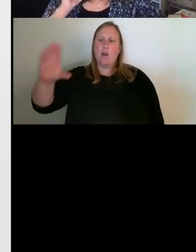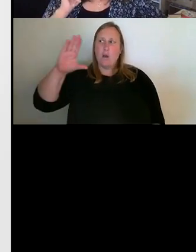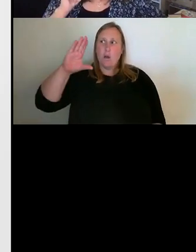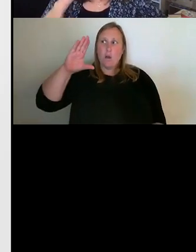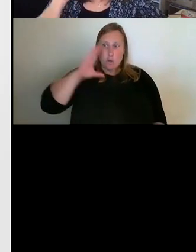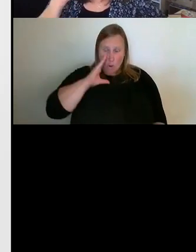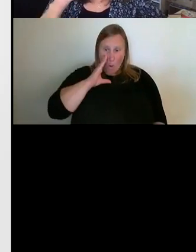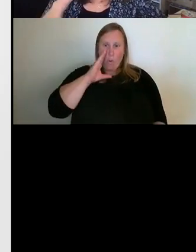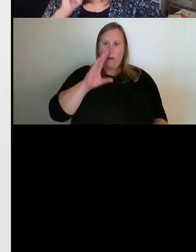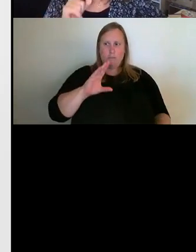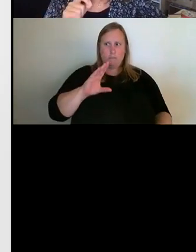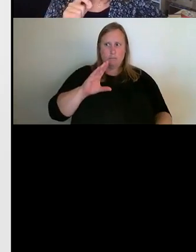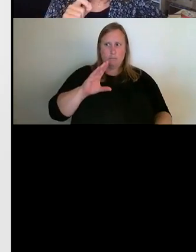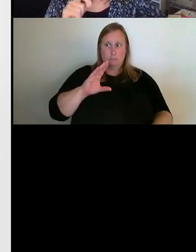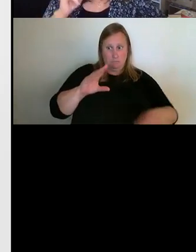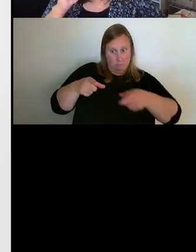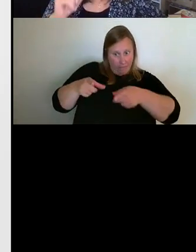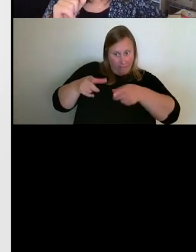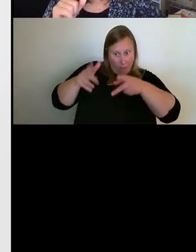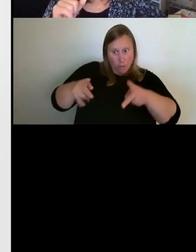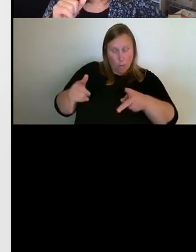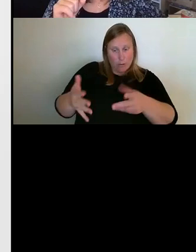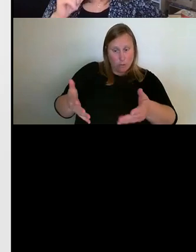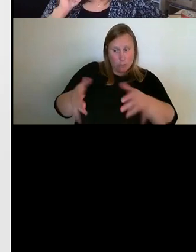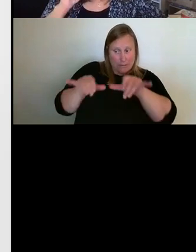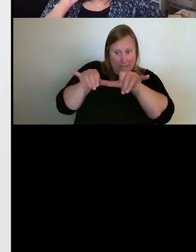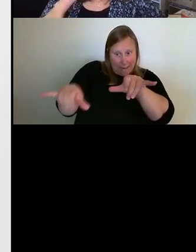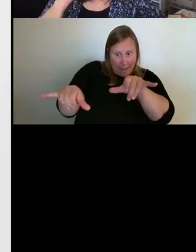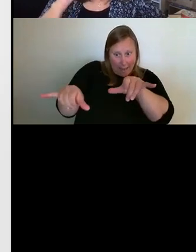Does the person want to stay in the session if